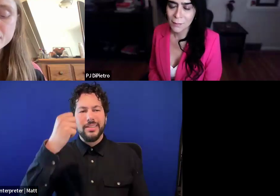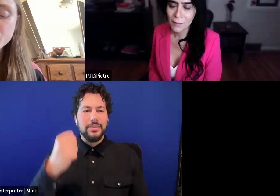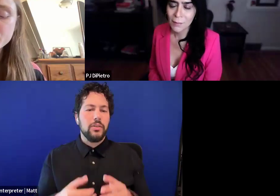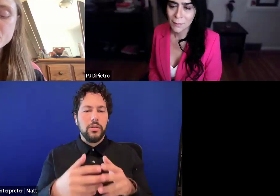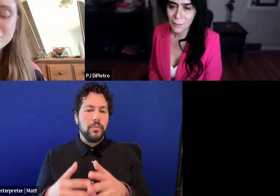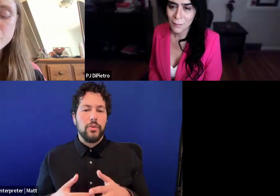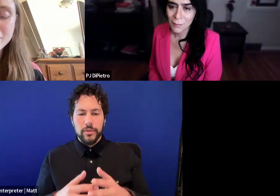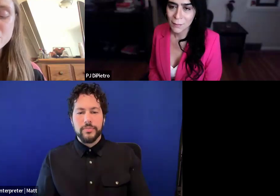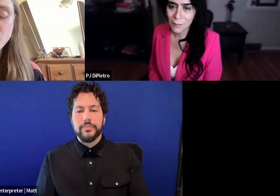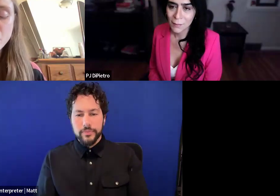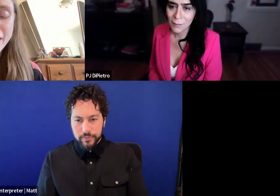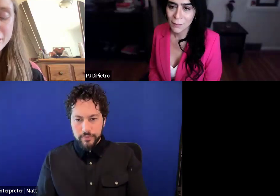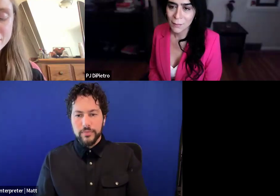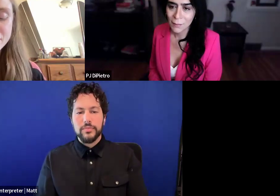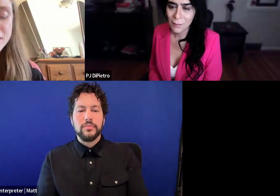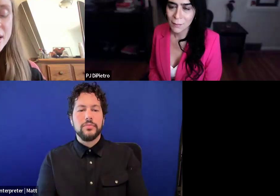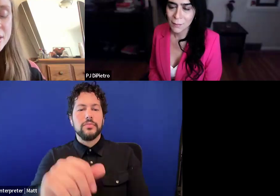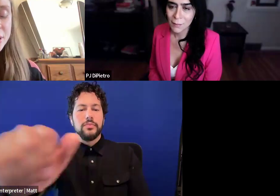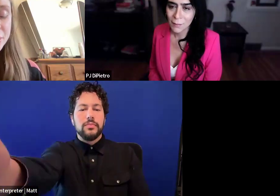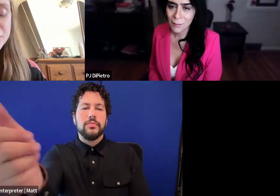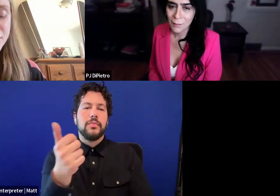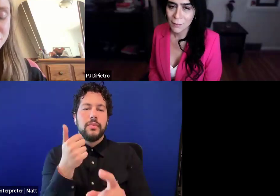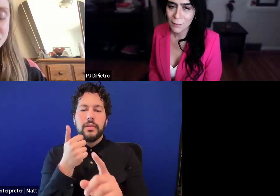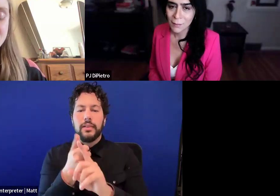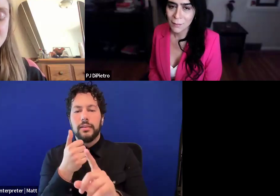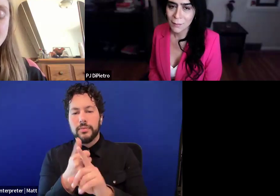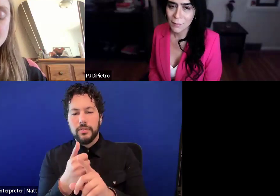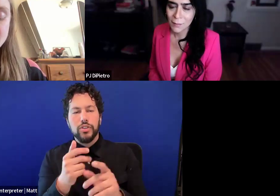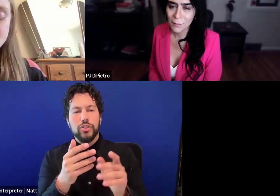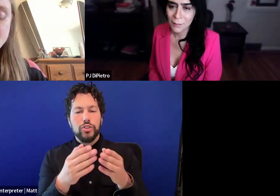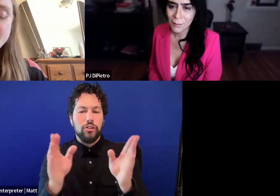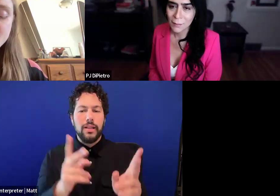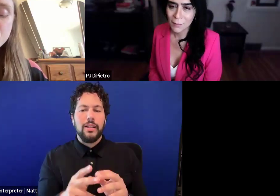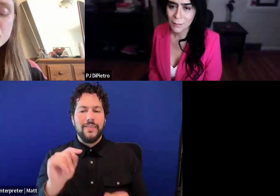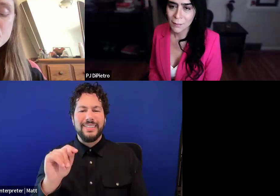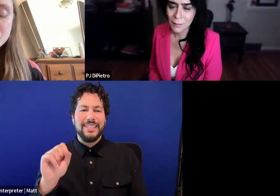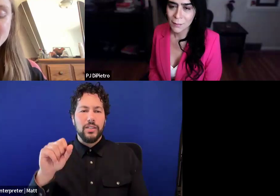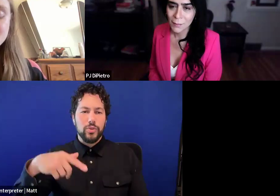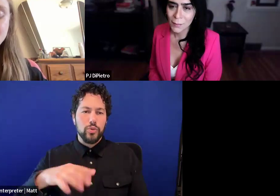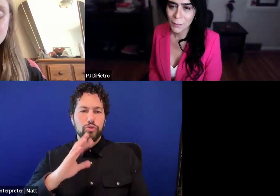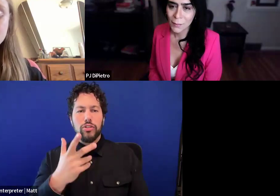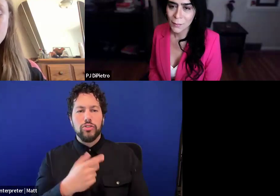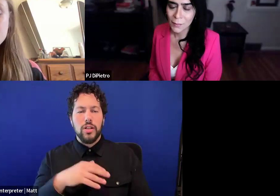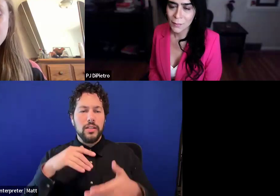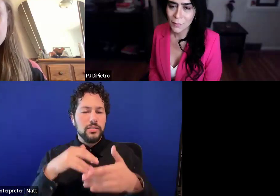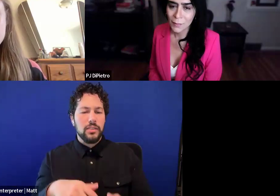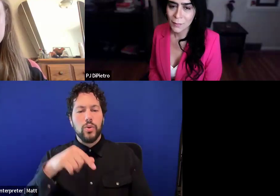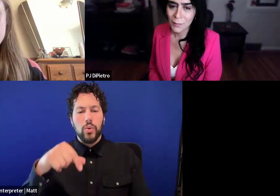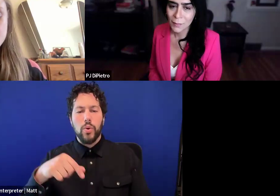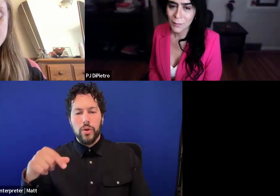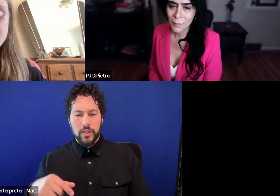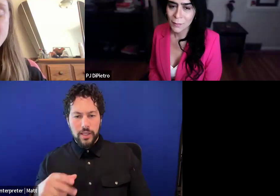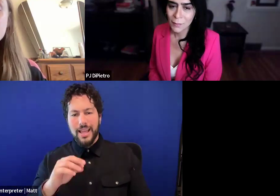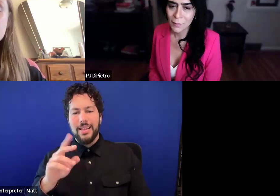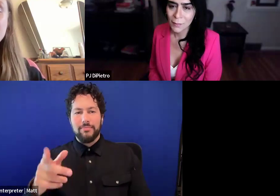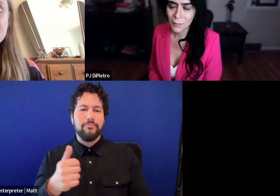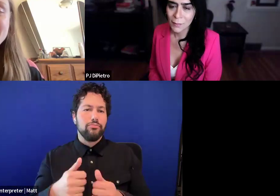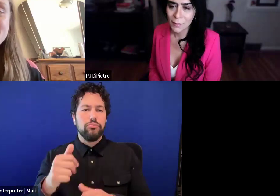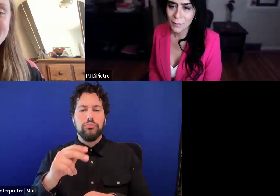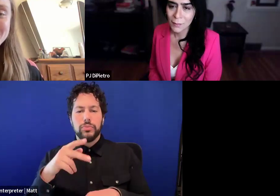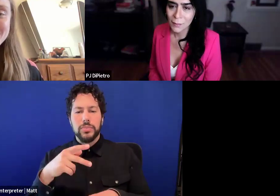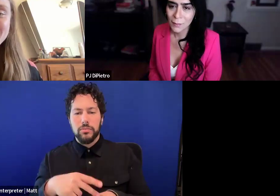They serve as one of the general editors of TSQ, Transgender Studies Quarterly, and Principal Investigator for the Multi-Institution Initiative Transdiasporic…